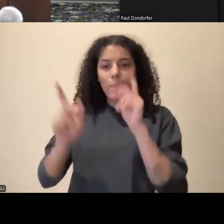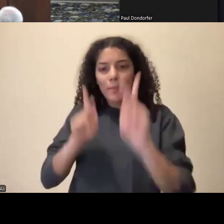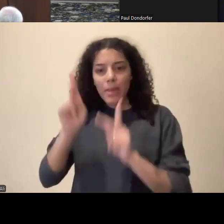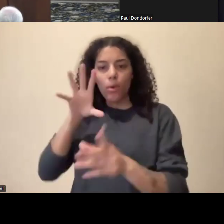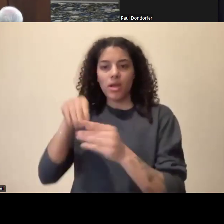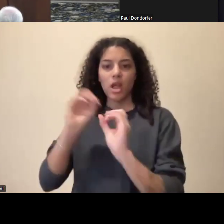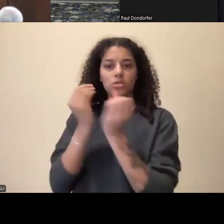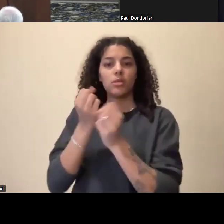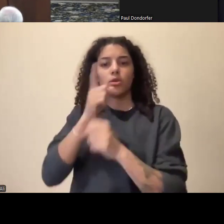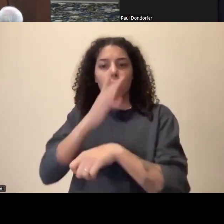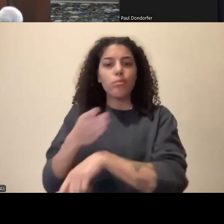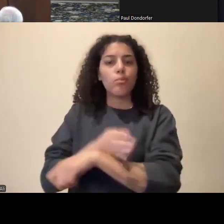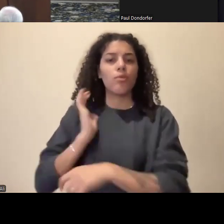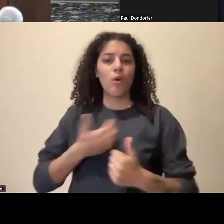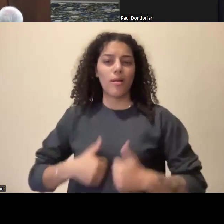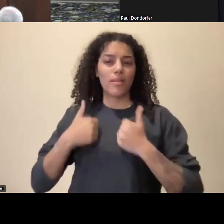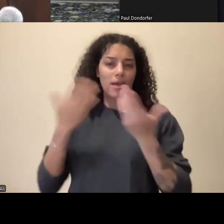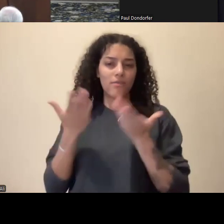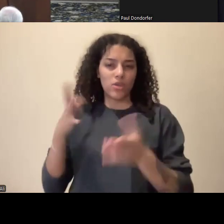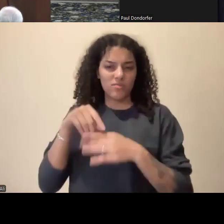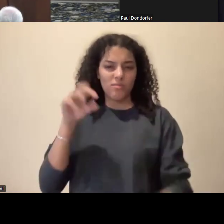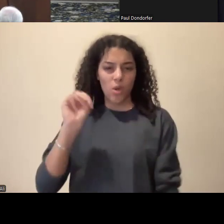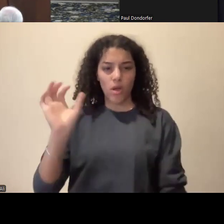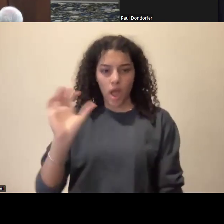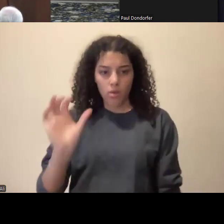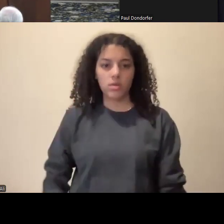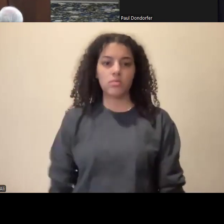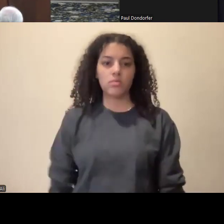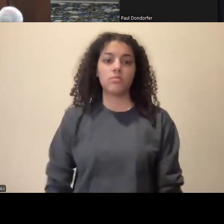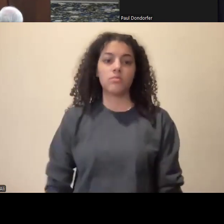live And whereas attending to such concern the legislature is justly proud to honor